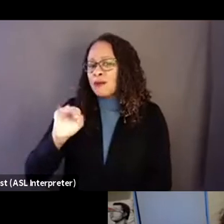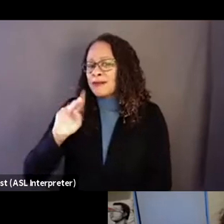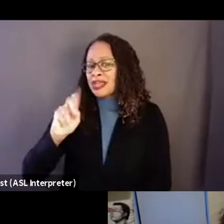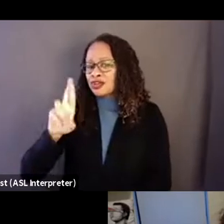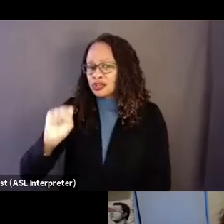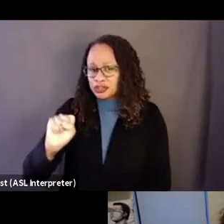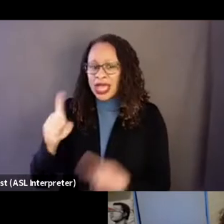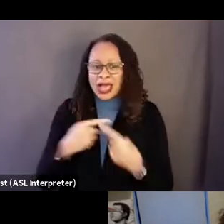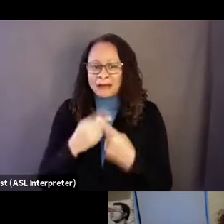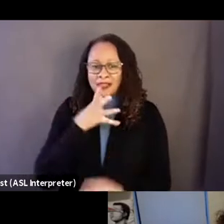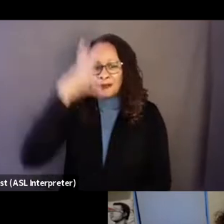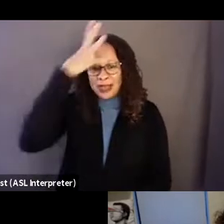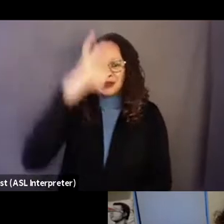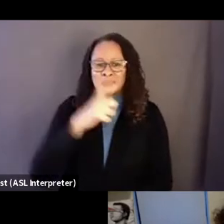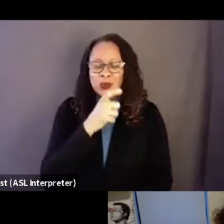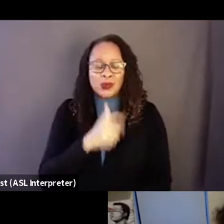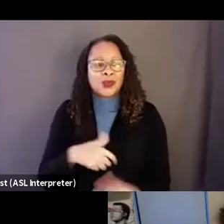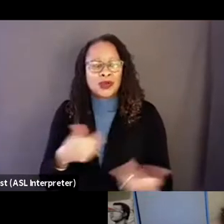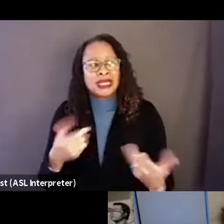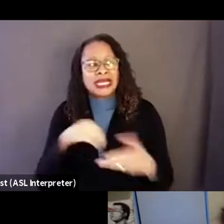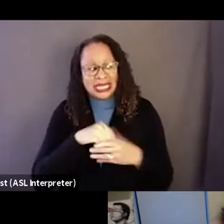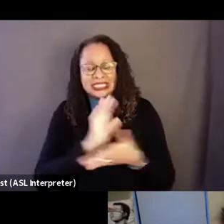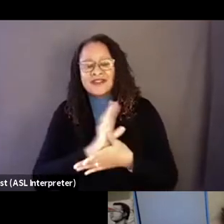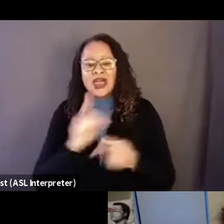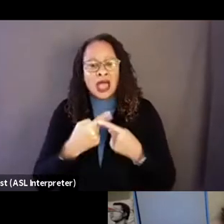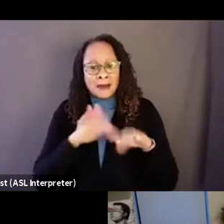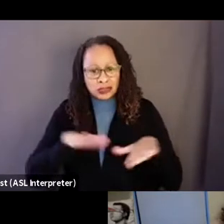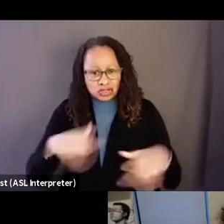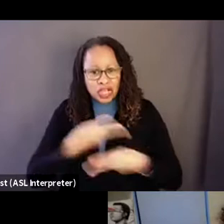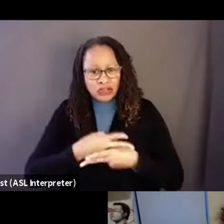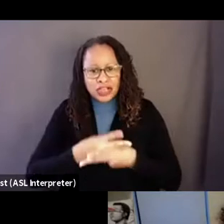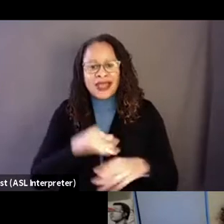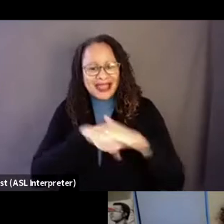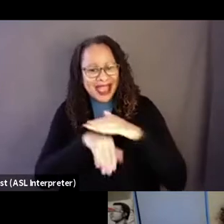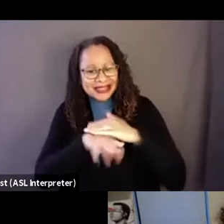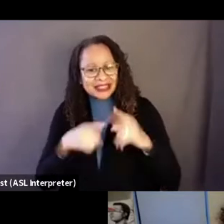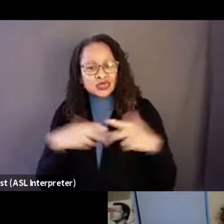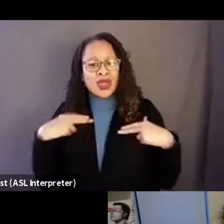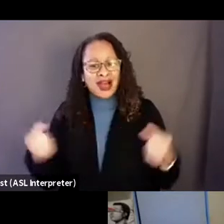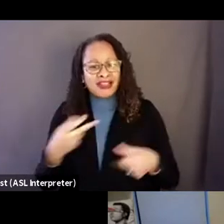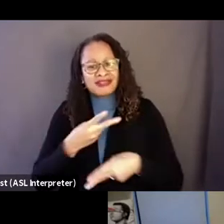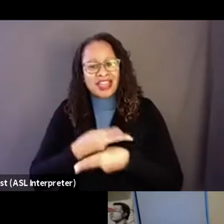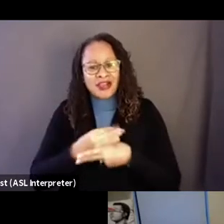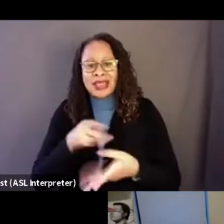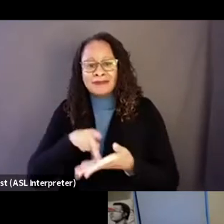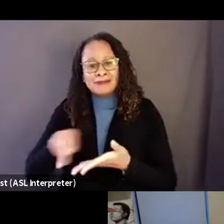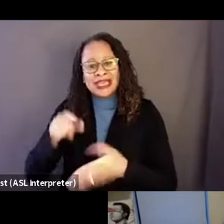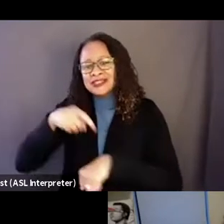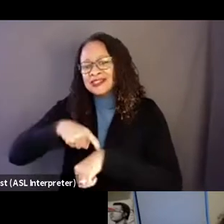that were featured in this film, about childcare, about access to healthcare and paid time off? What would you tell them if you got an opportunity